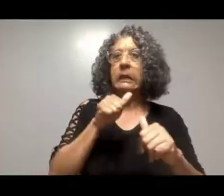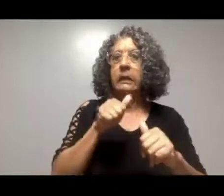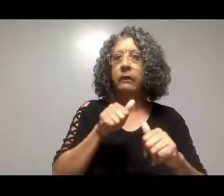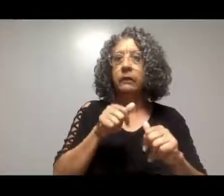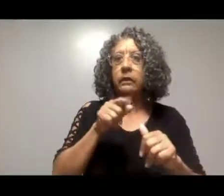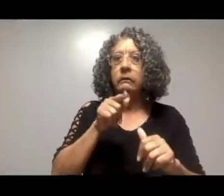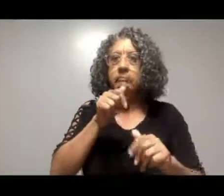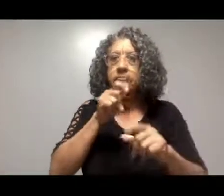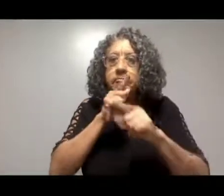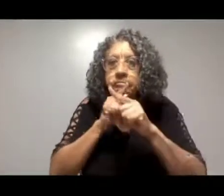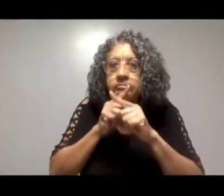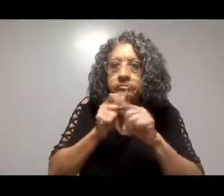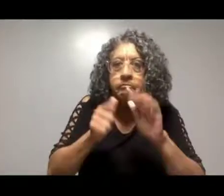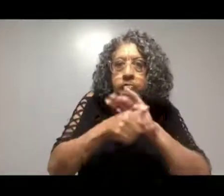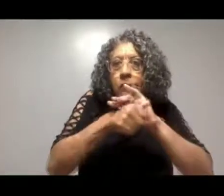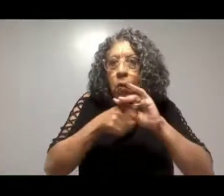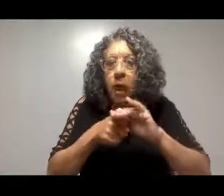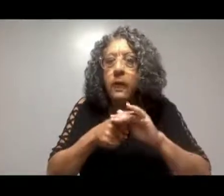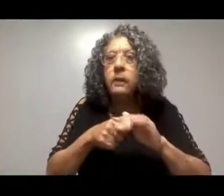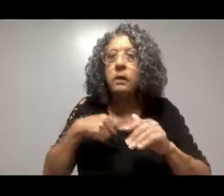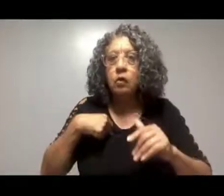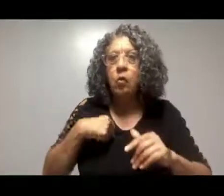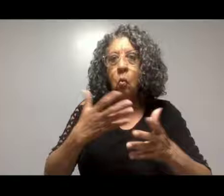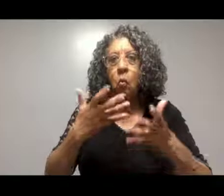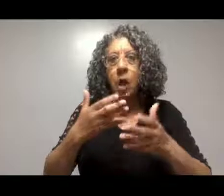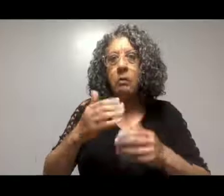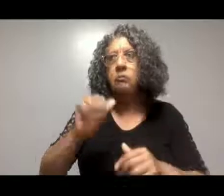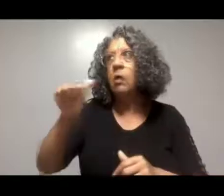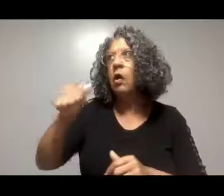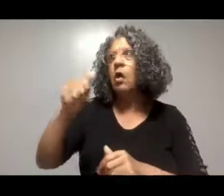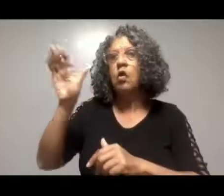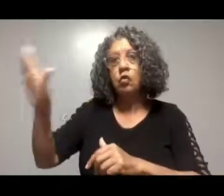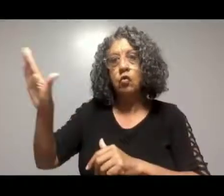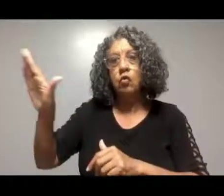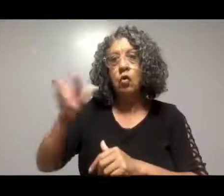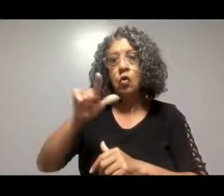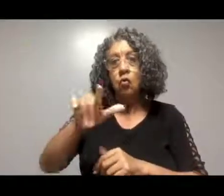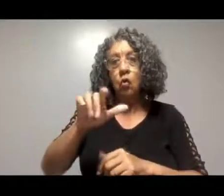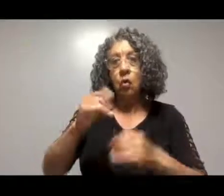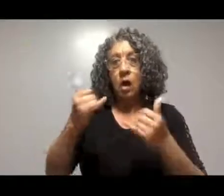That, you're not just gonna quit with no notice